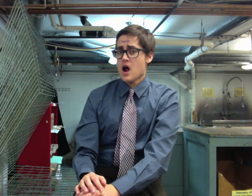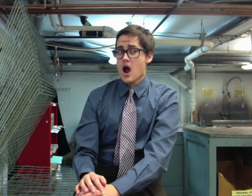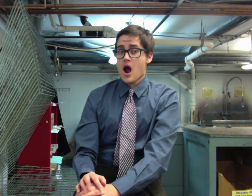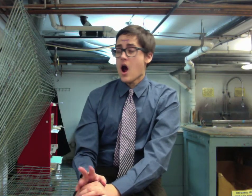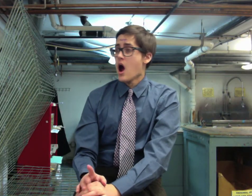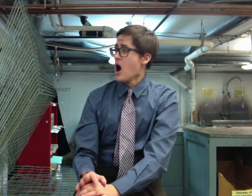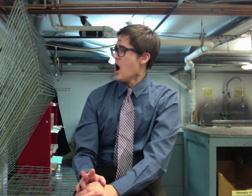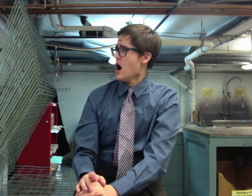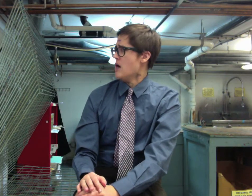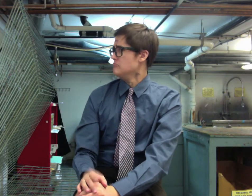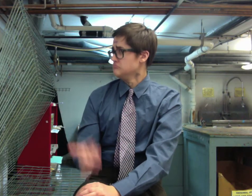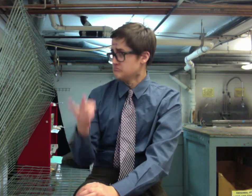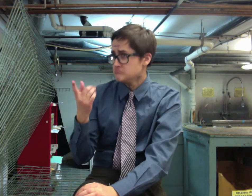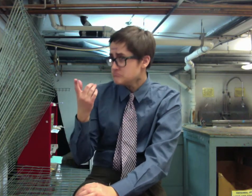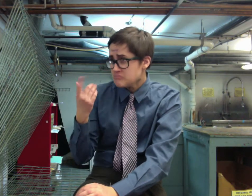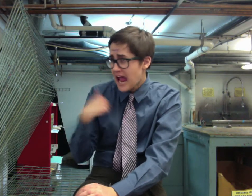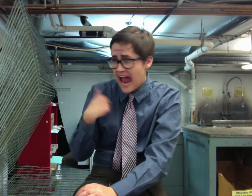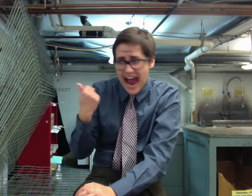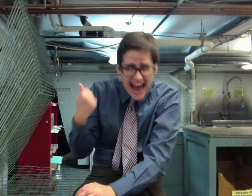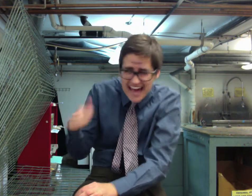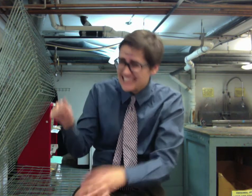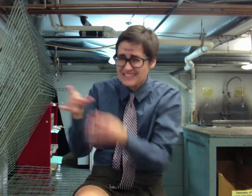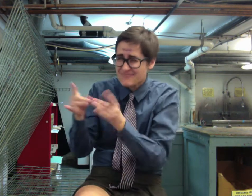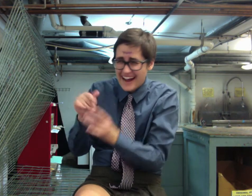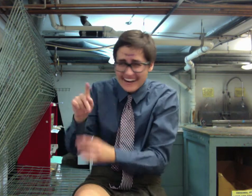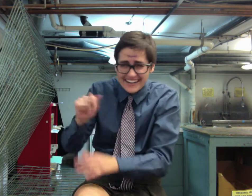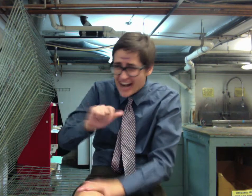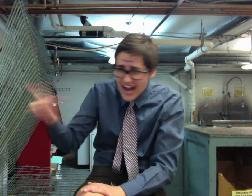... Any comments at all?